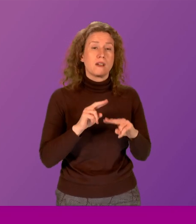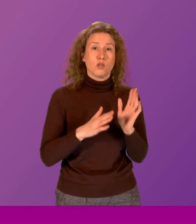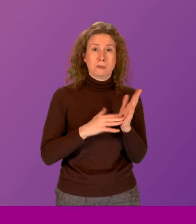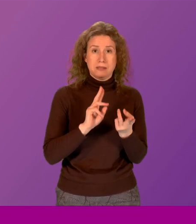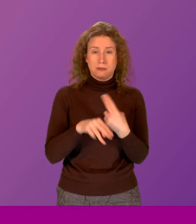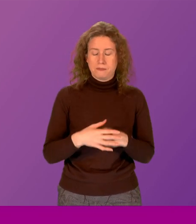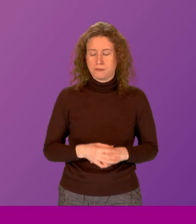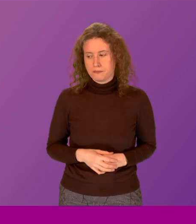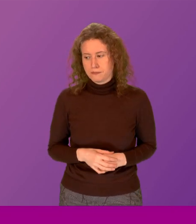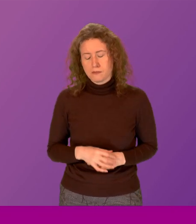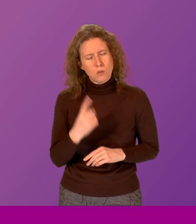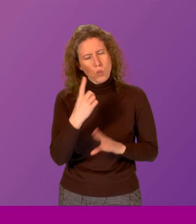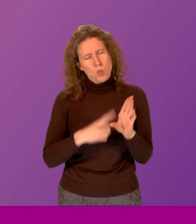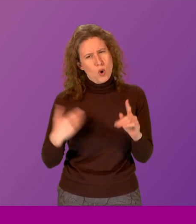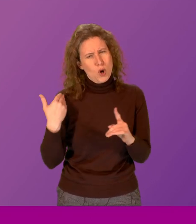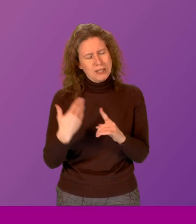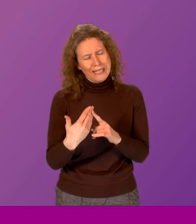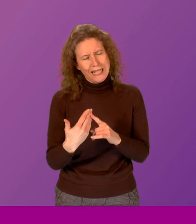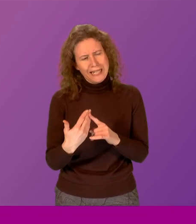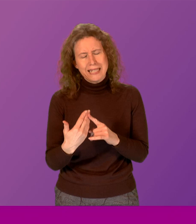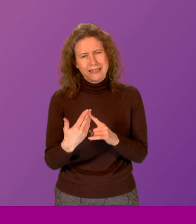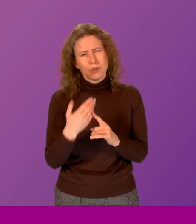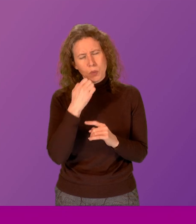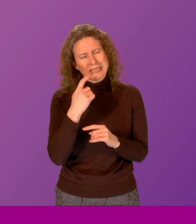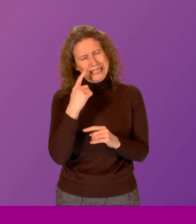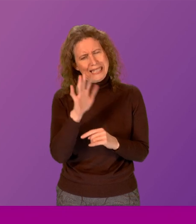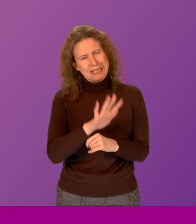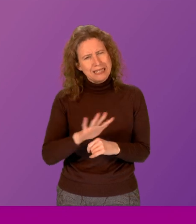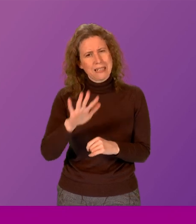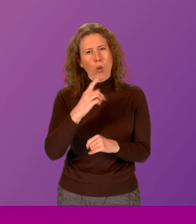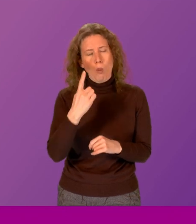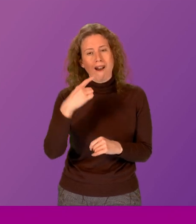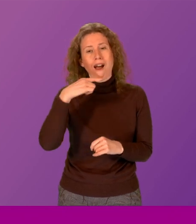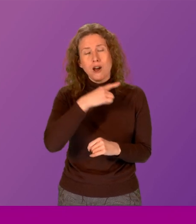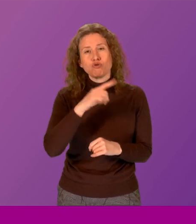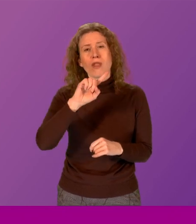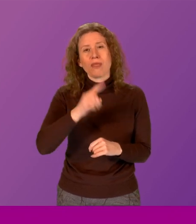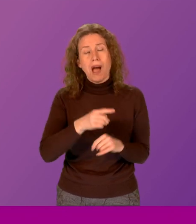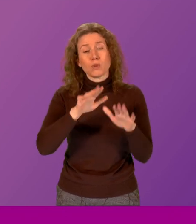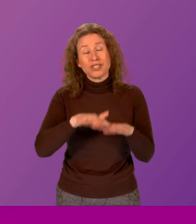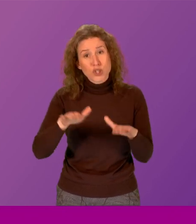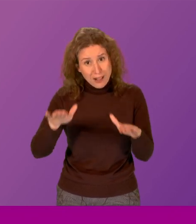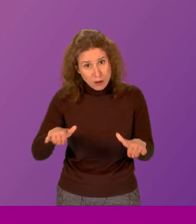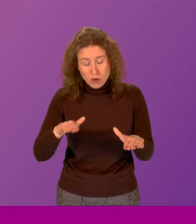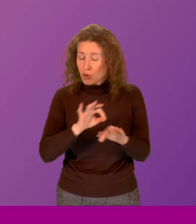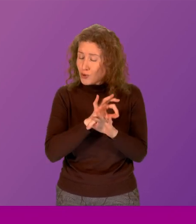My record in the past year is that an estimated 100,000 children are being lifted out of poverty